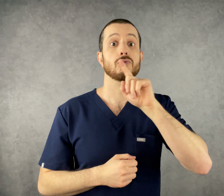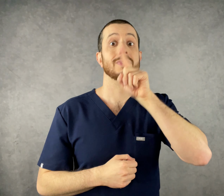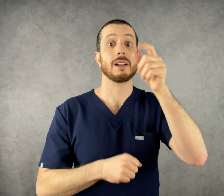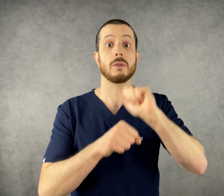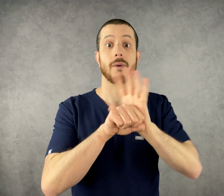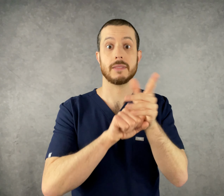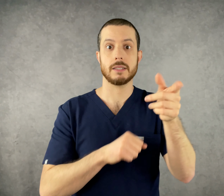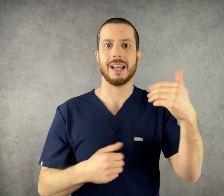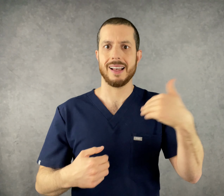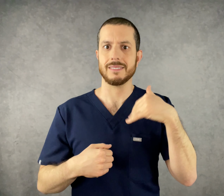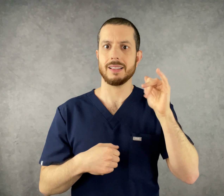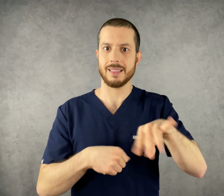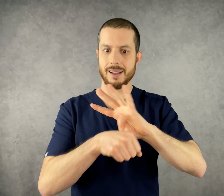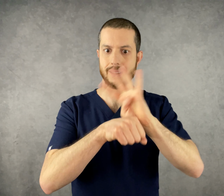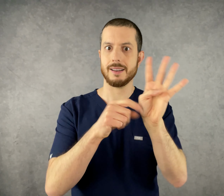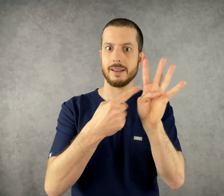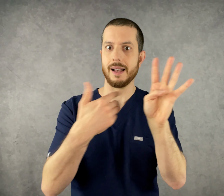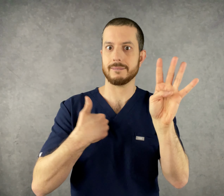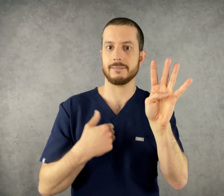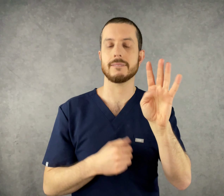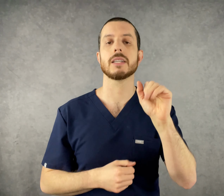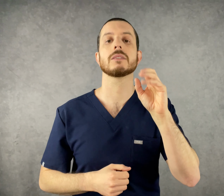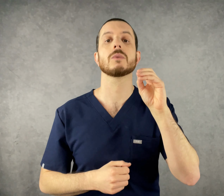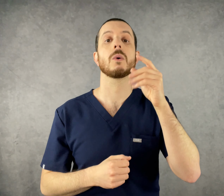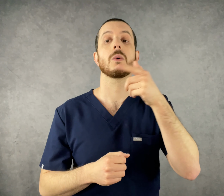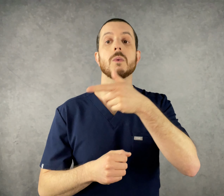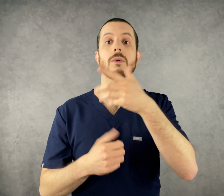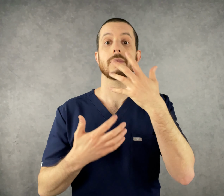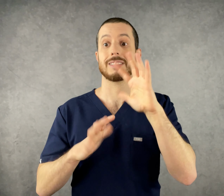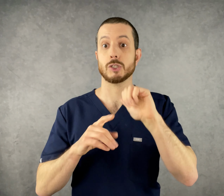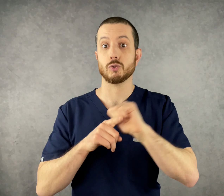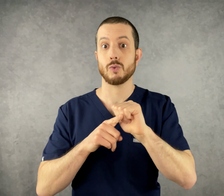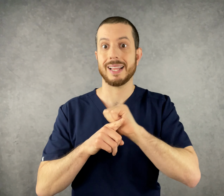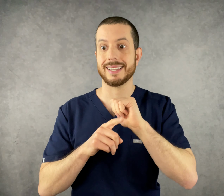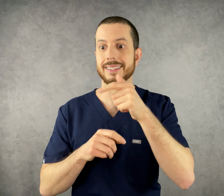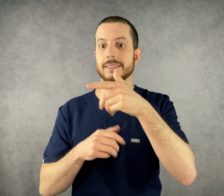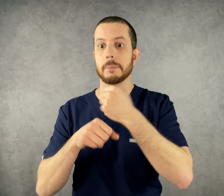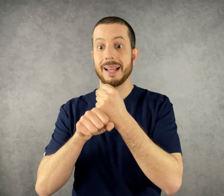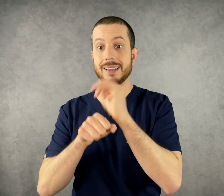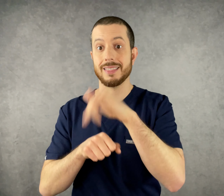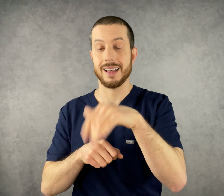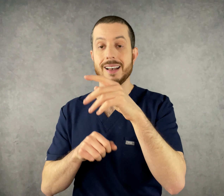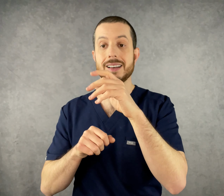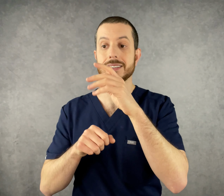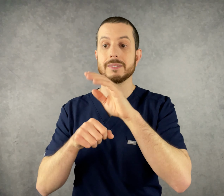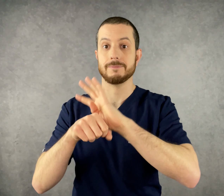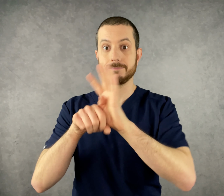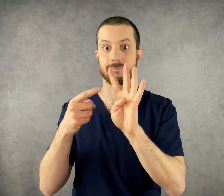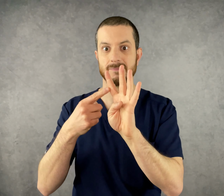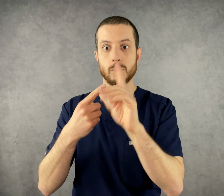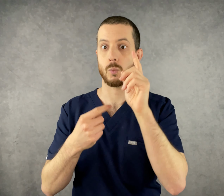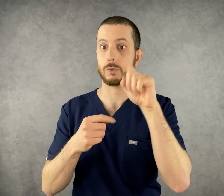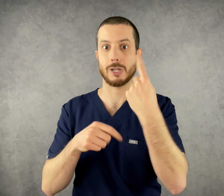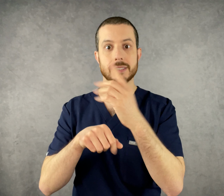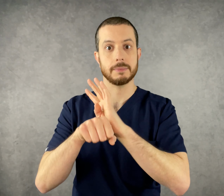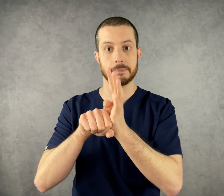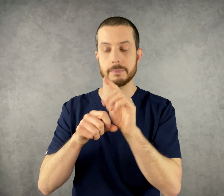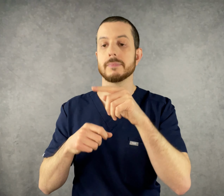The real virus has the spike protein on its surface. So the immune system has been trained by being exposed to only the spike protein produced by your body.